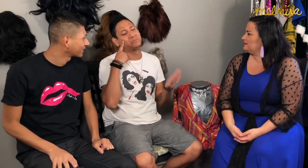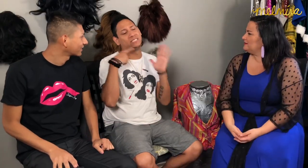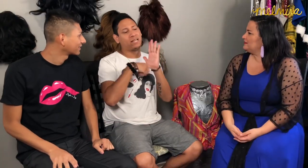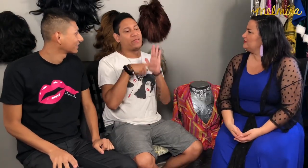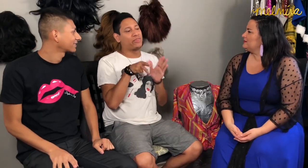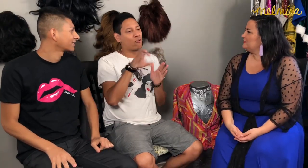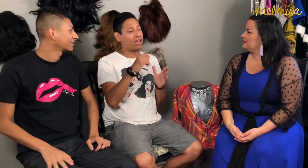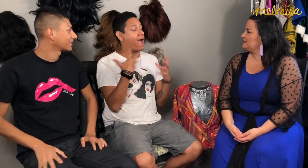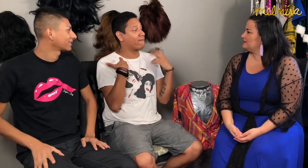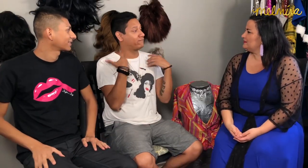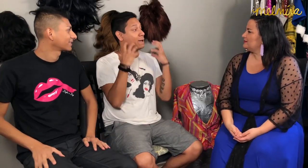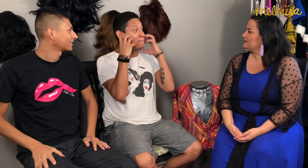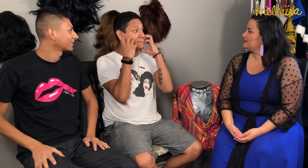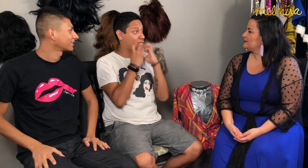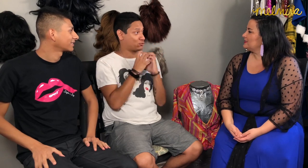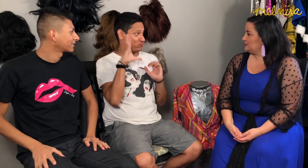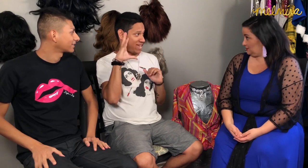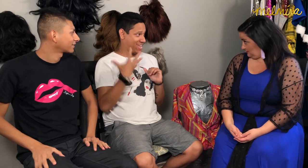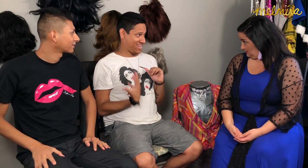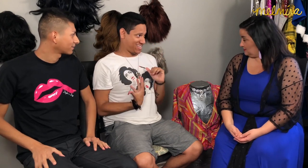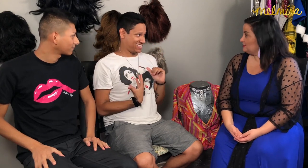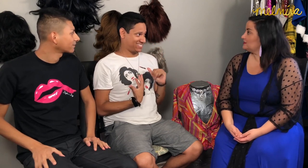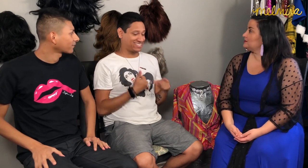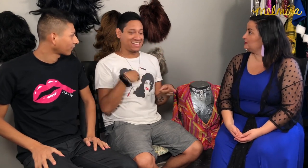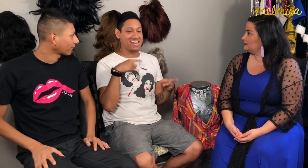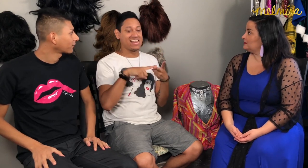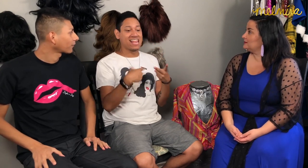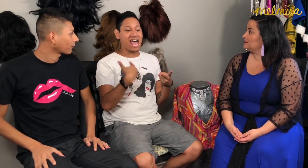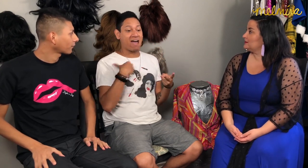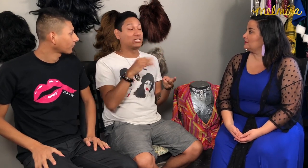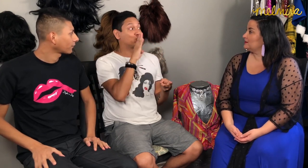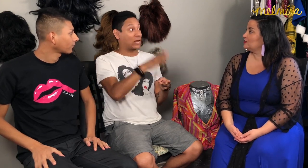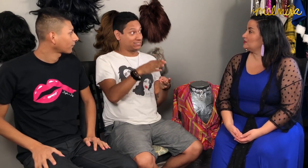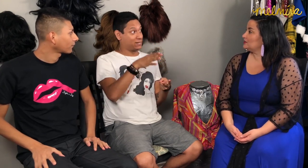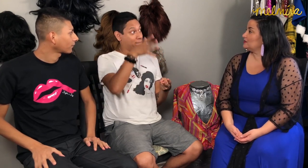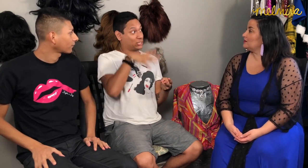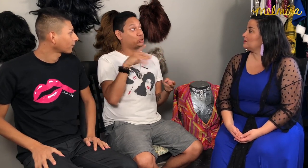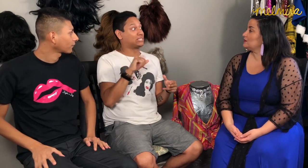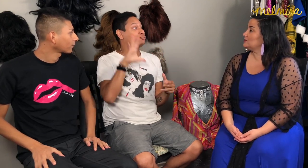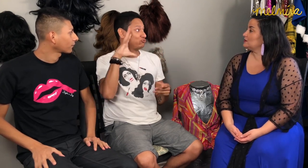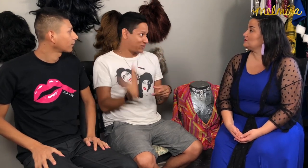Yes, many different forms out there. Many of them. For example, they have bearded drag queens, we have straight